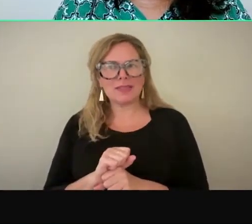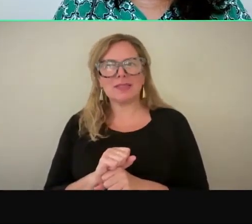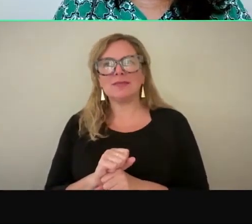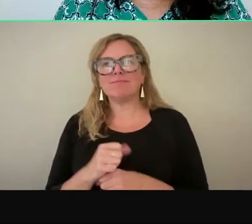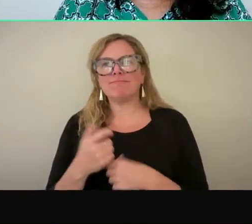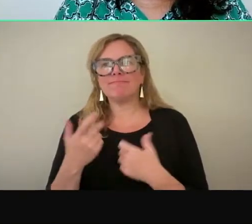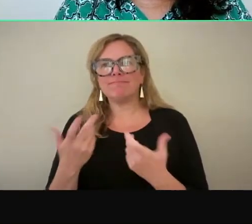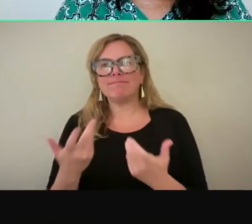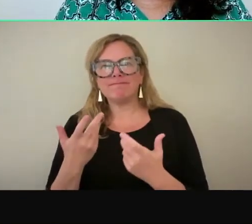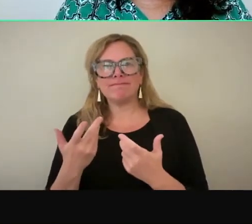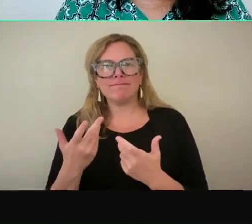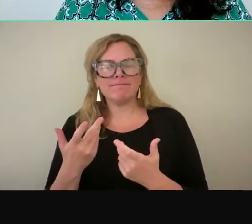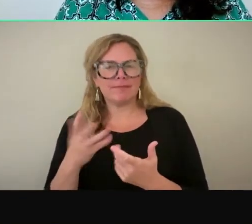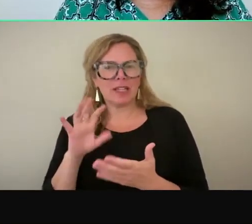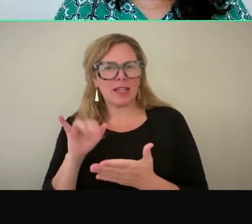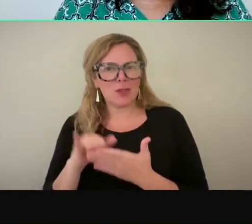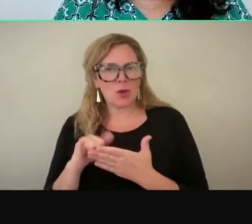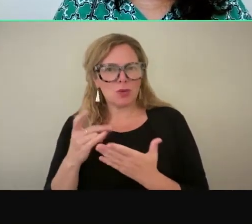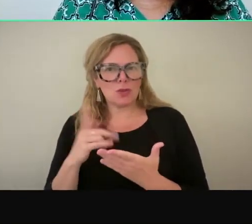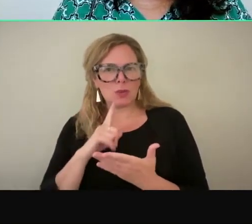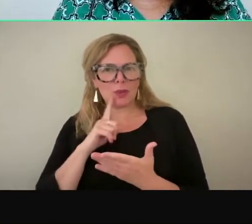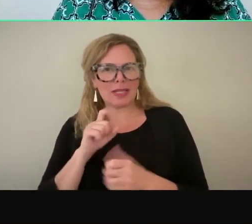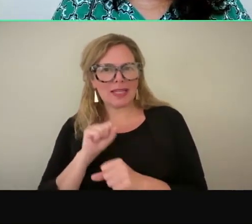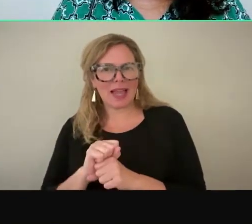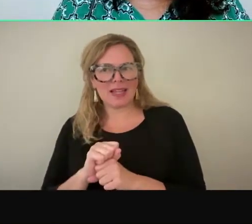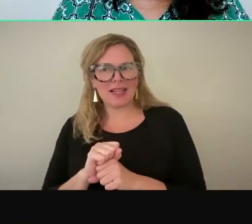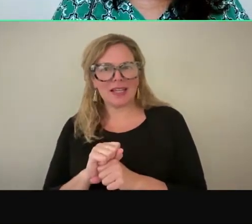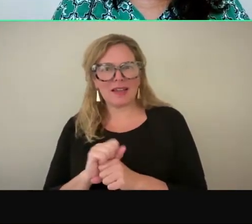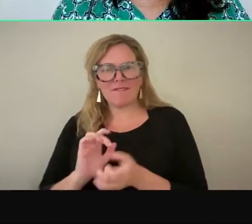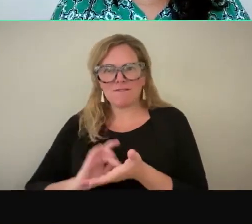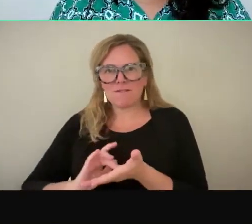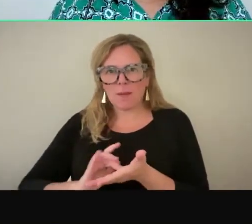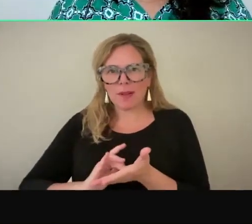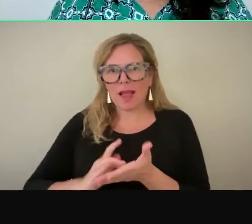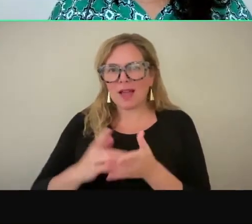pharmacologic management and understanding what medications they are. Typically, in an in-person